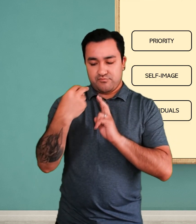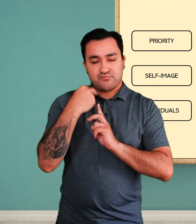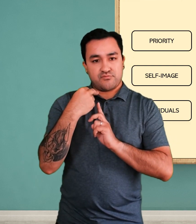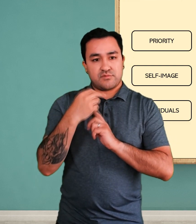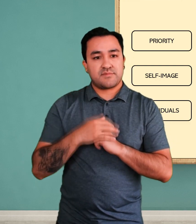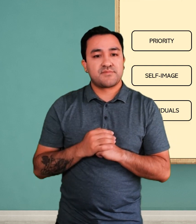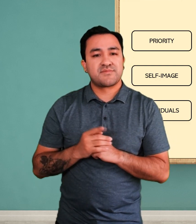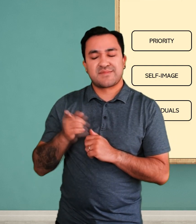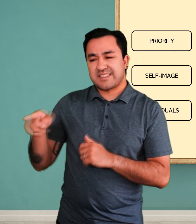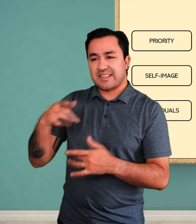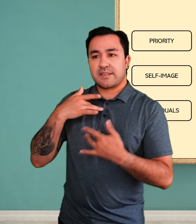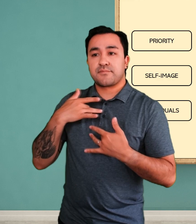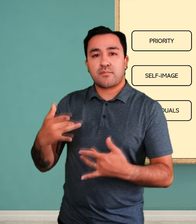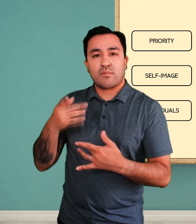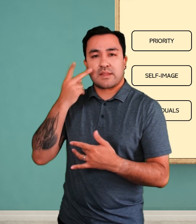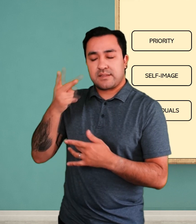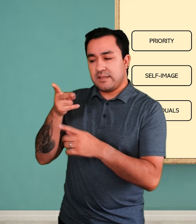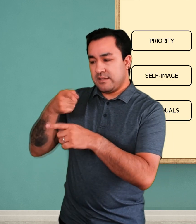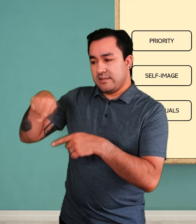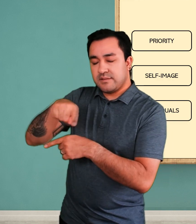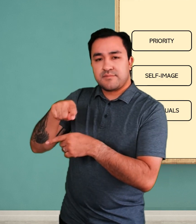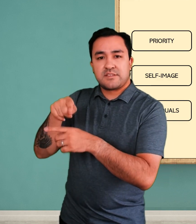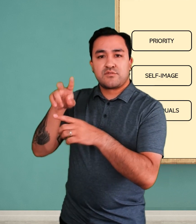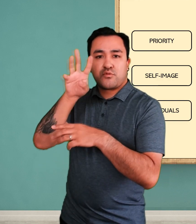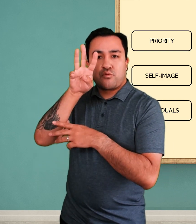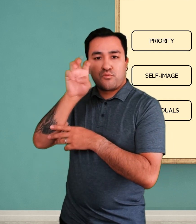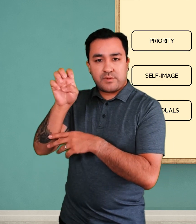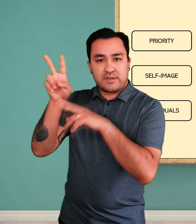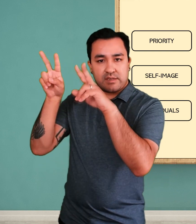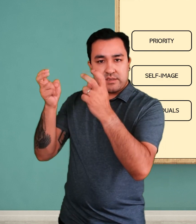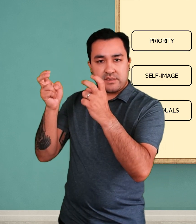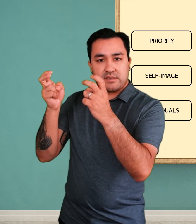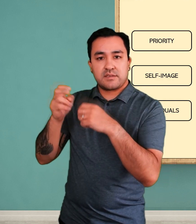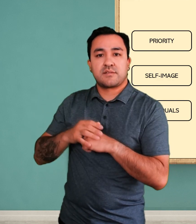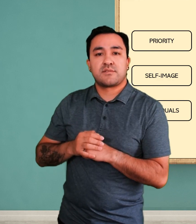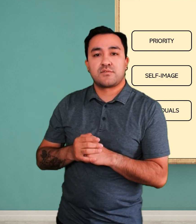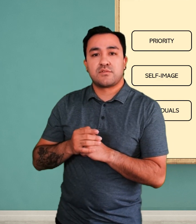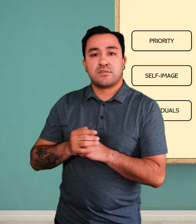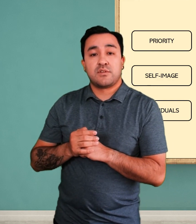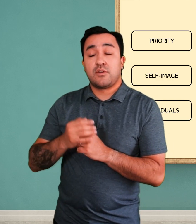perceived. That weight then transfers to one’s self-image. For example,